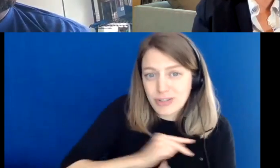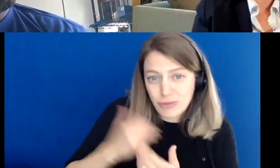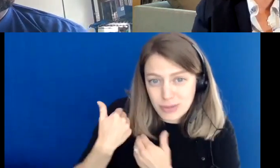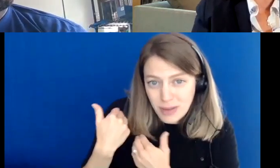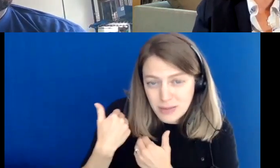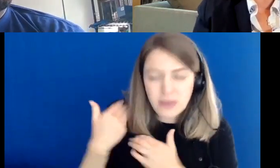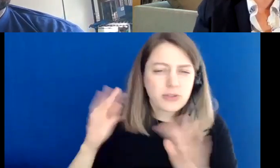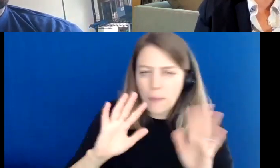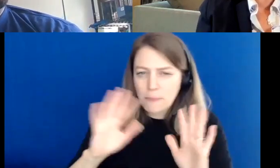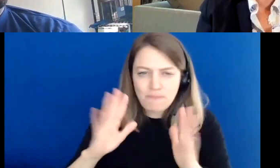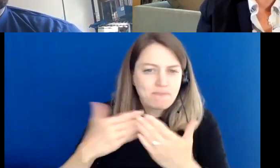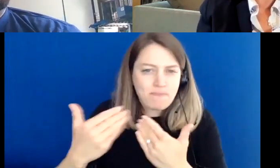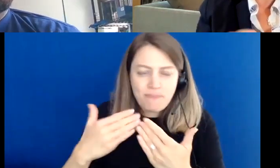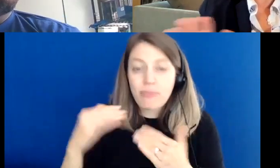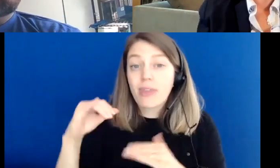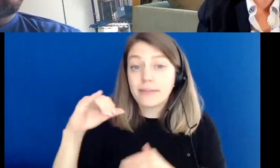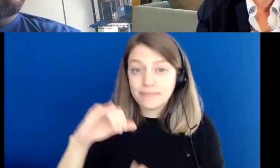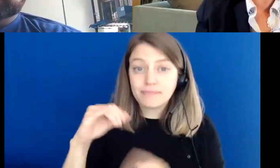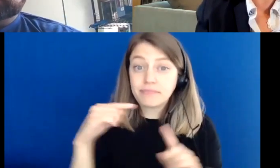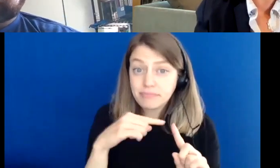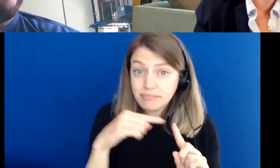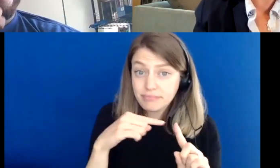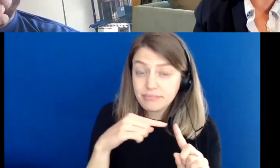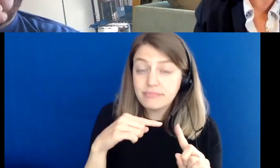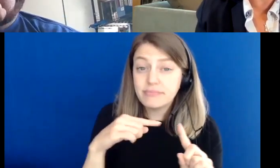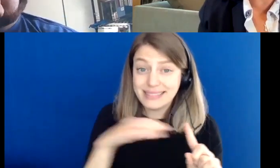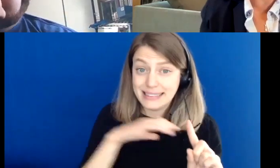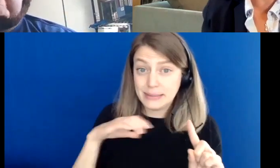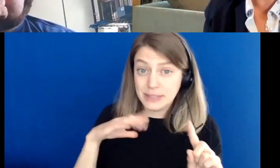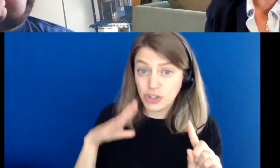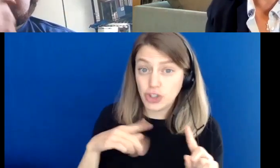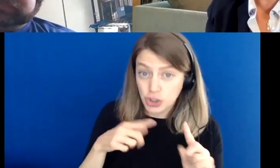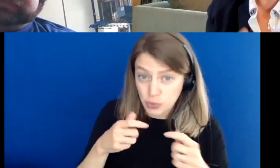She was trying, after Vincent Milletich's death,